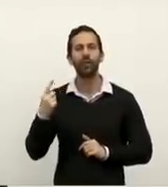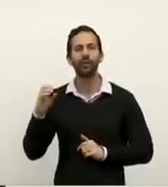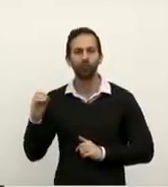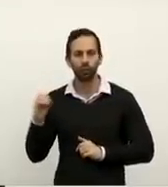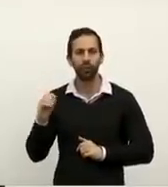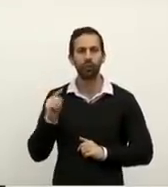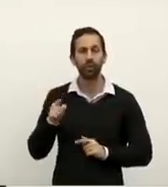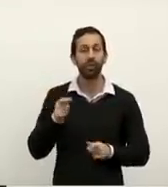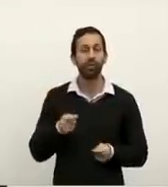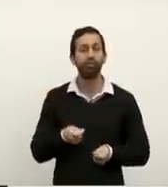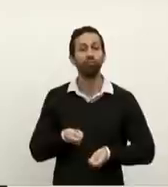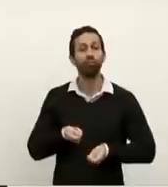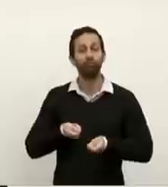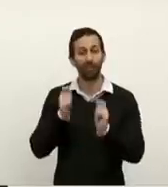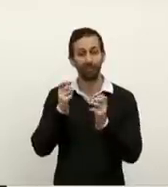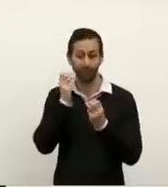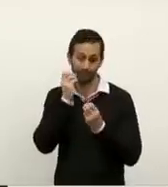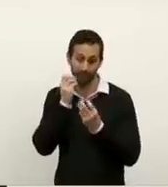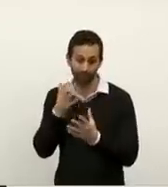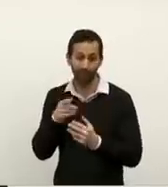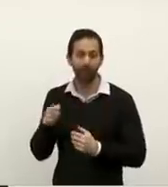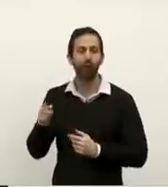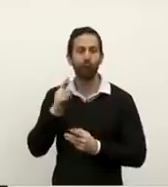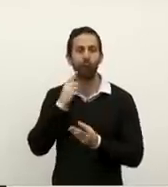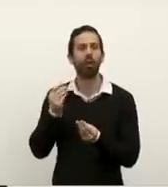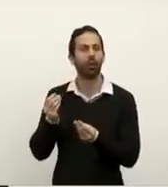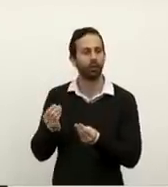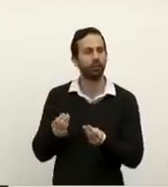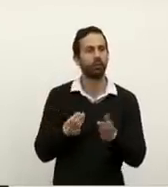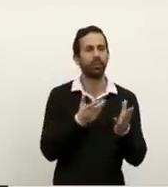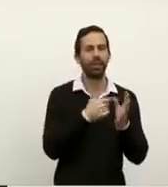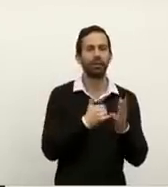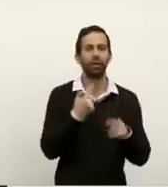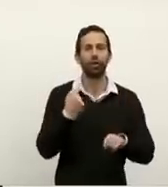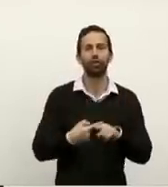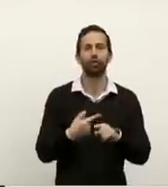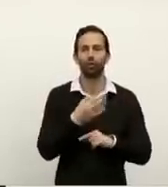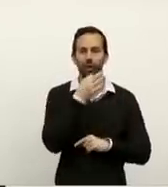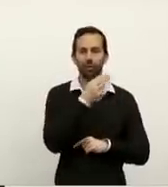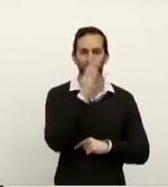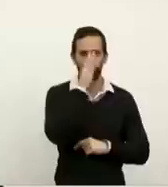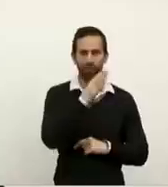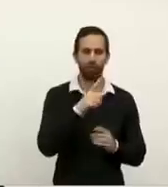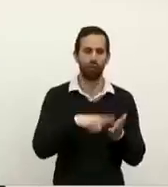Raise that matter with them and they will pass that as urgent request straight to the local office.